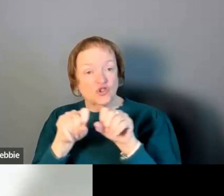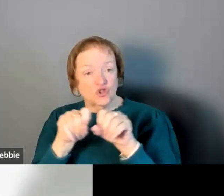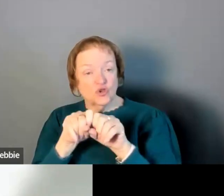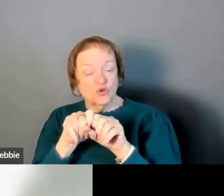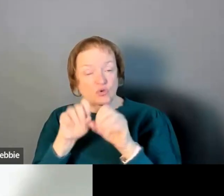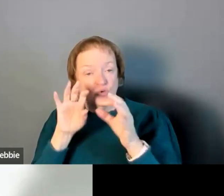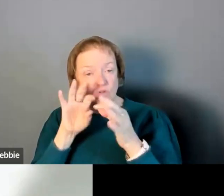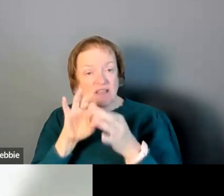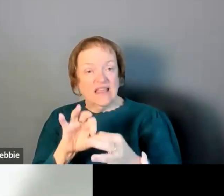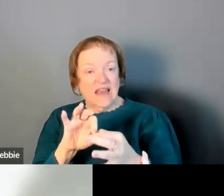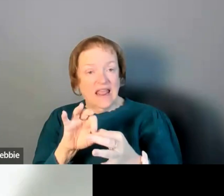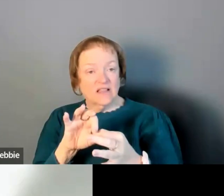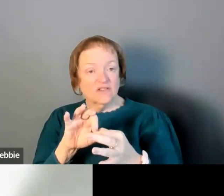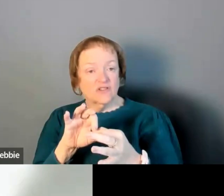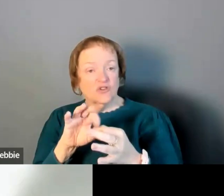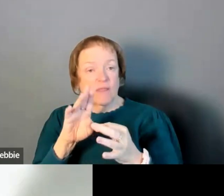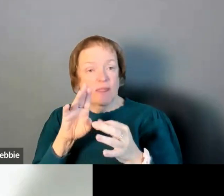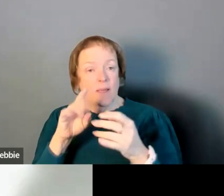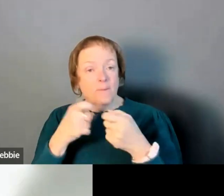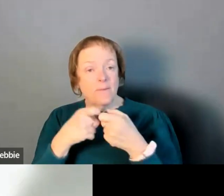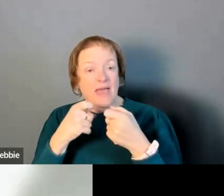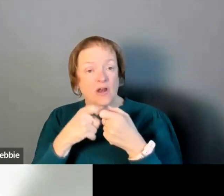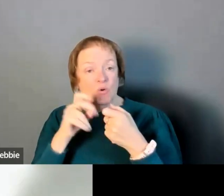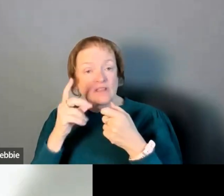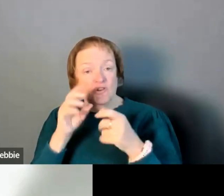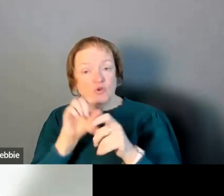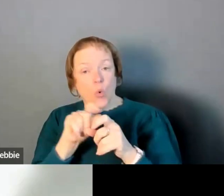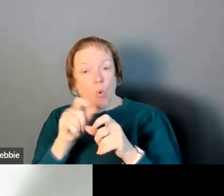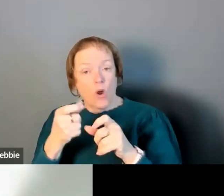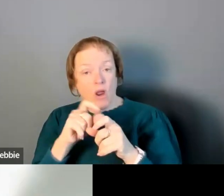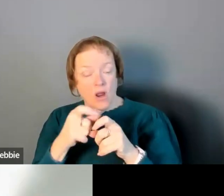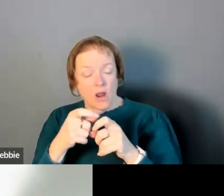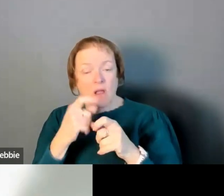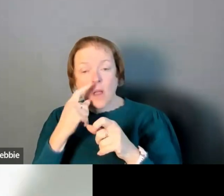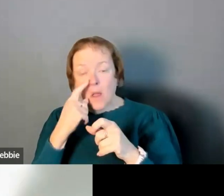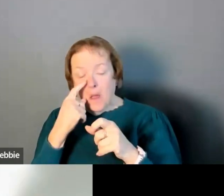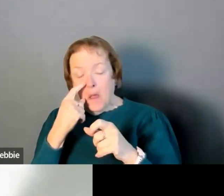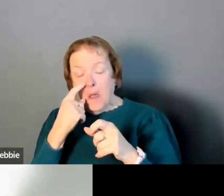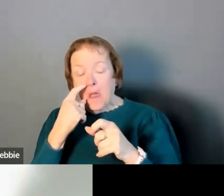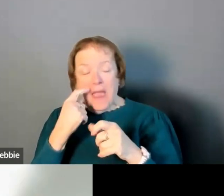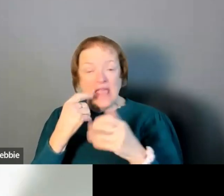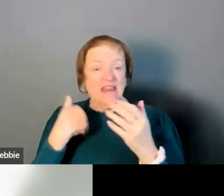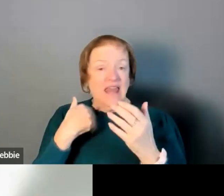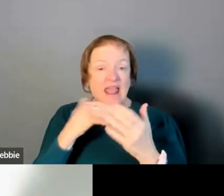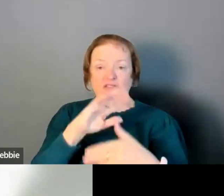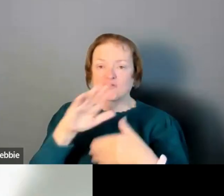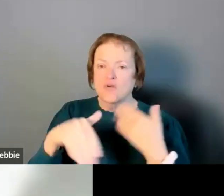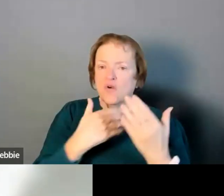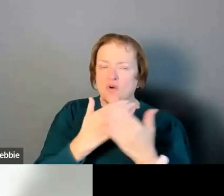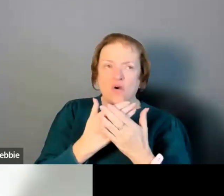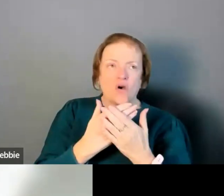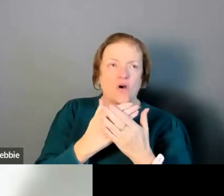You can check everything. And then you can also it has all the accessories. So, I will show you really quick how to check,